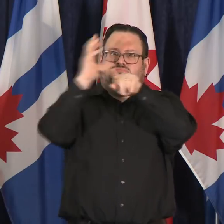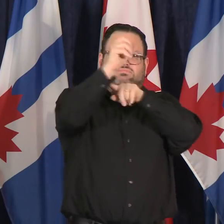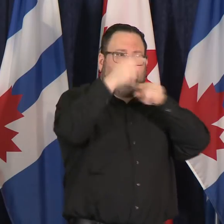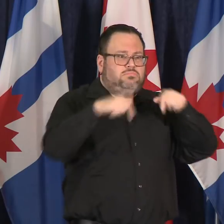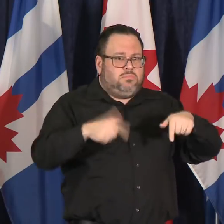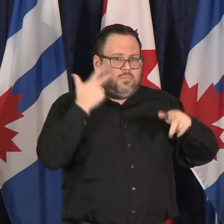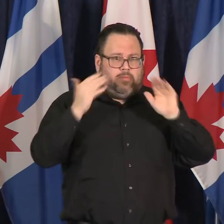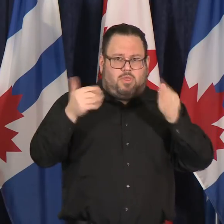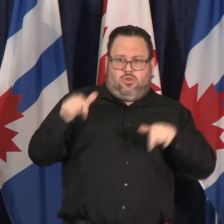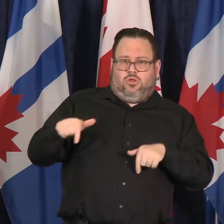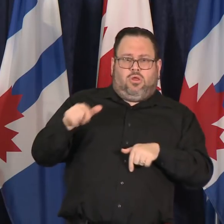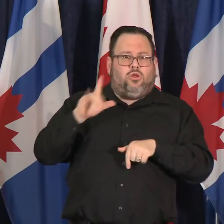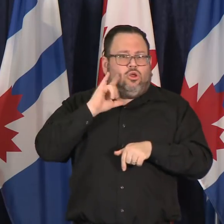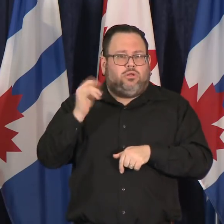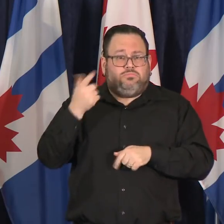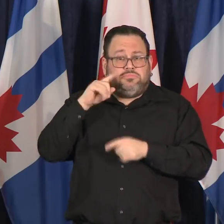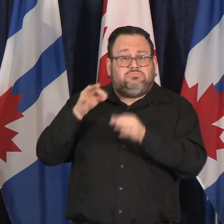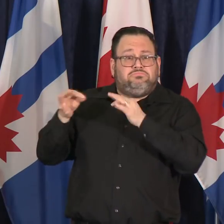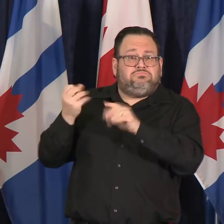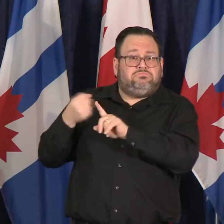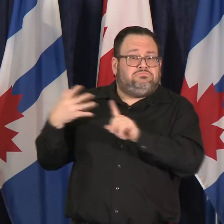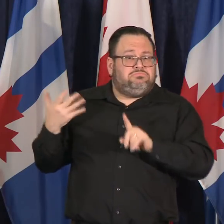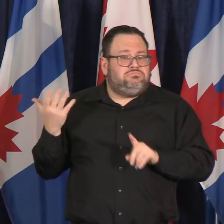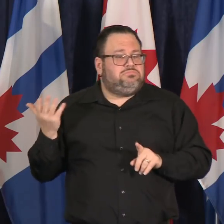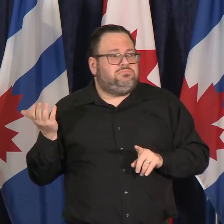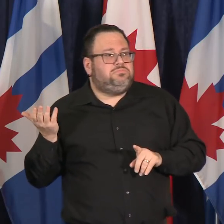when it comes to infectious disease outbreaks you can never really tell the